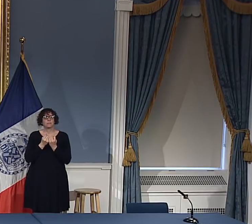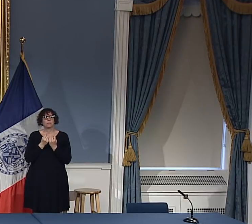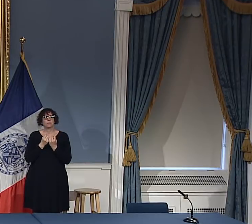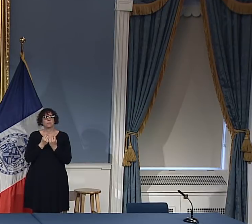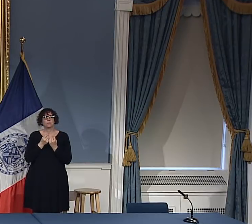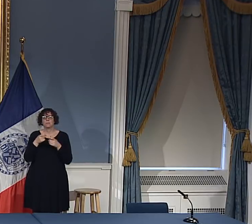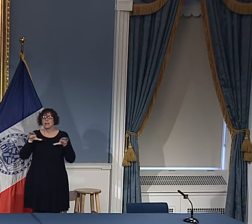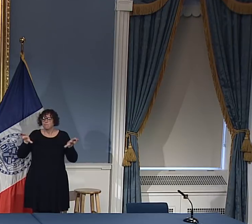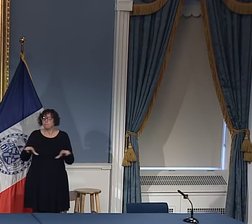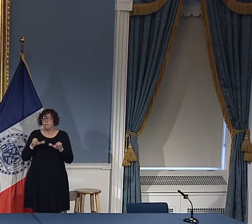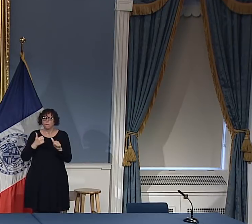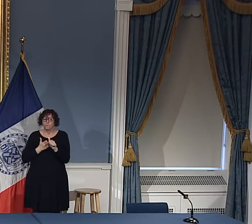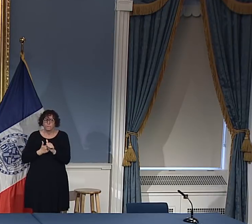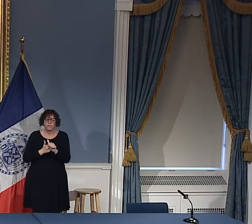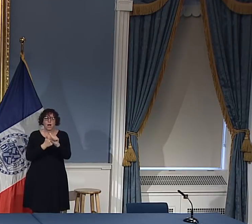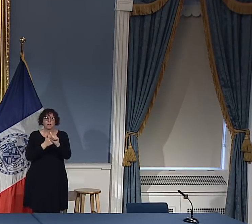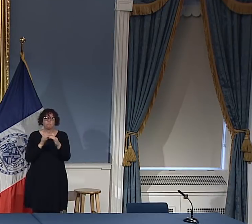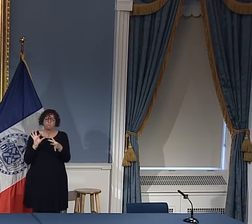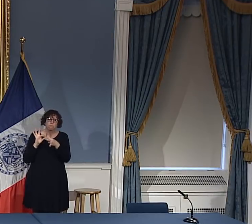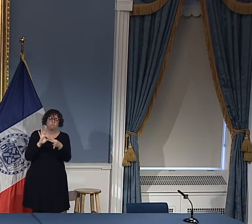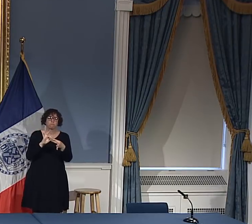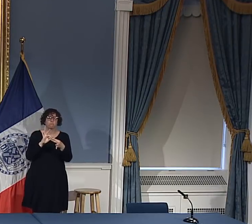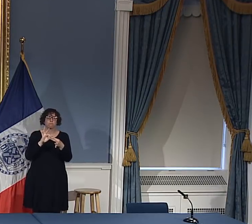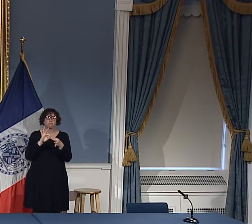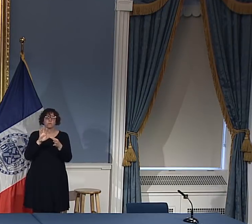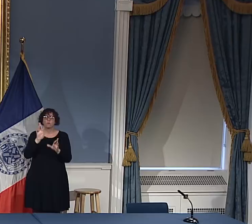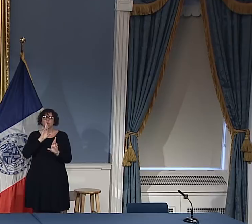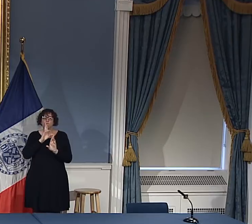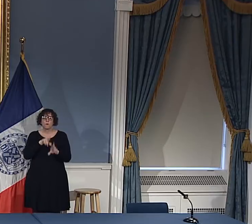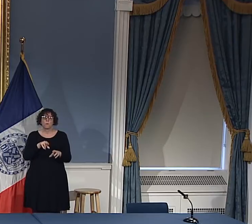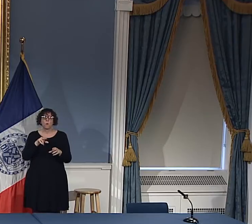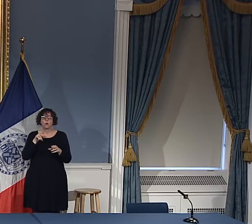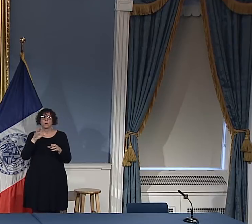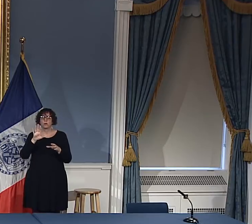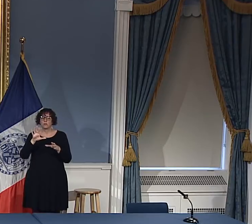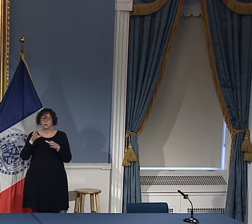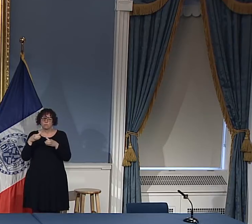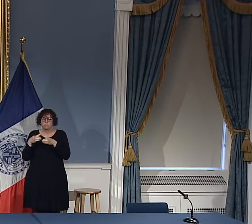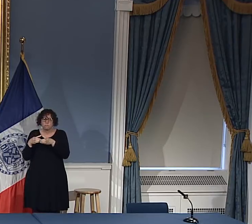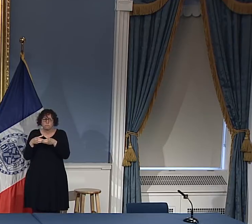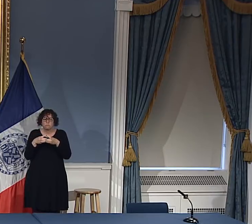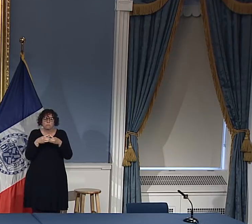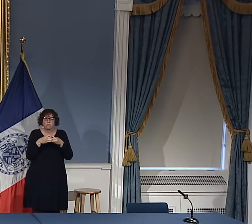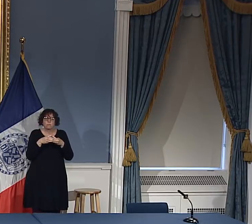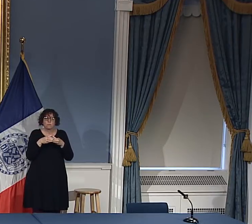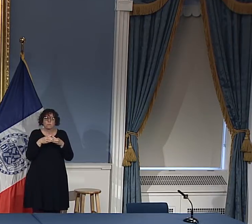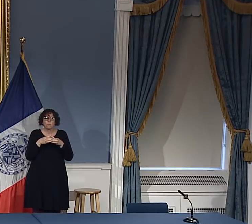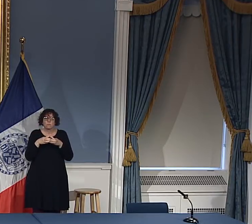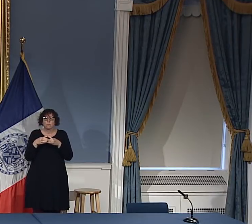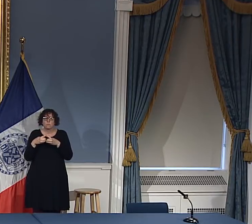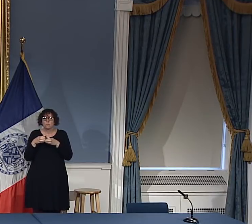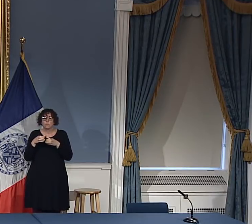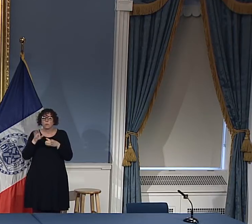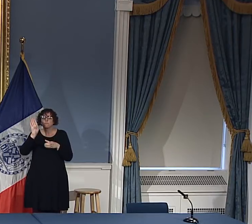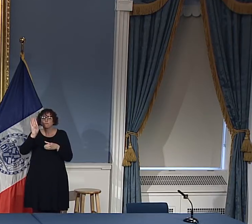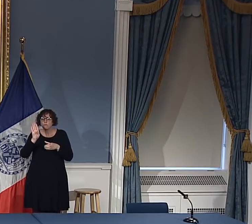WONDERED IF YOUR ADMINISTRATI ON HAS DONE ANY FOLLOW-UP ON THE REPT OROF A